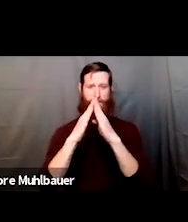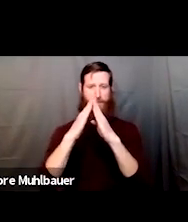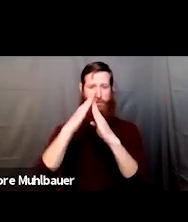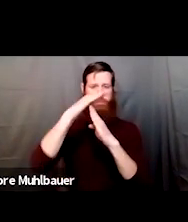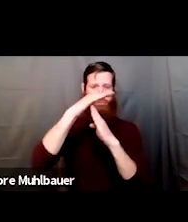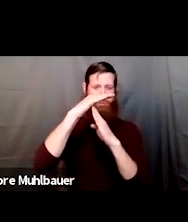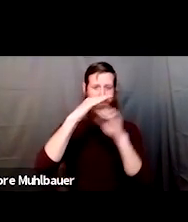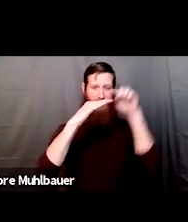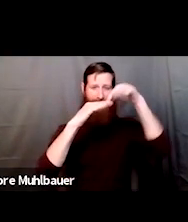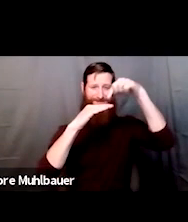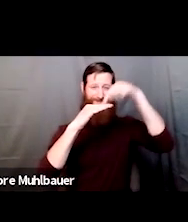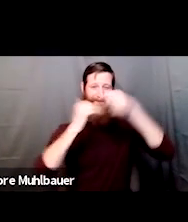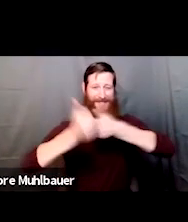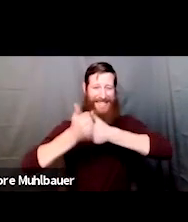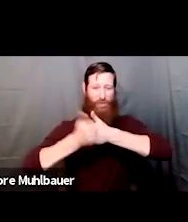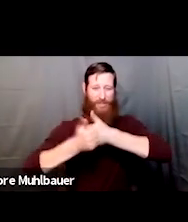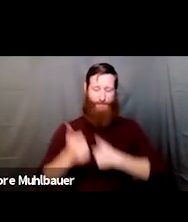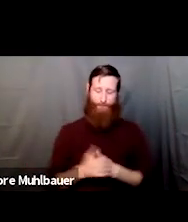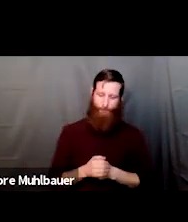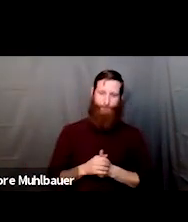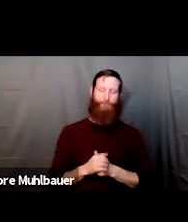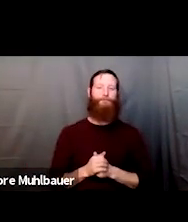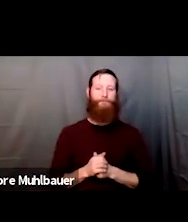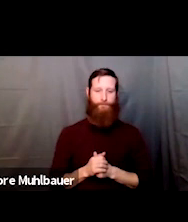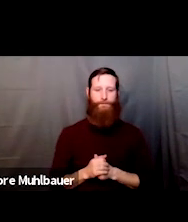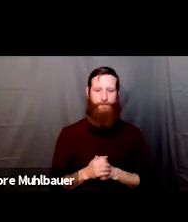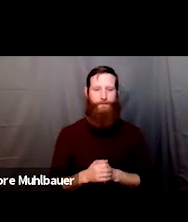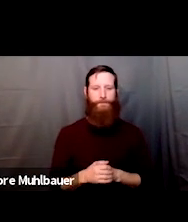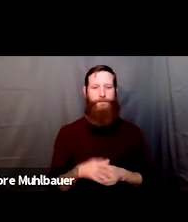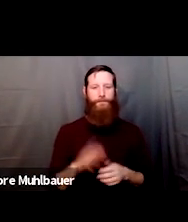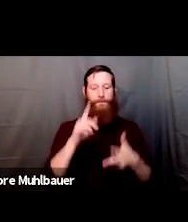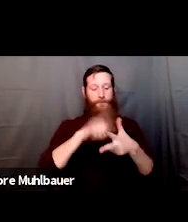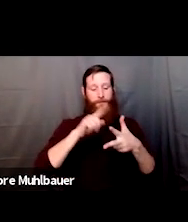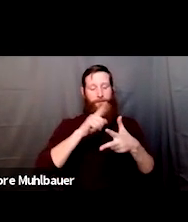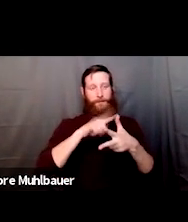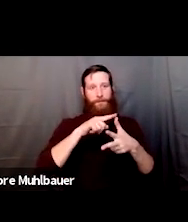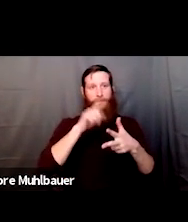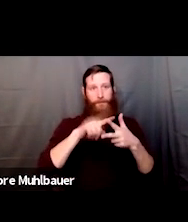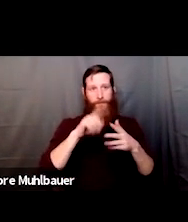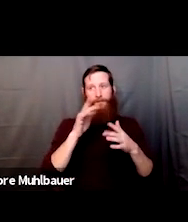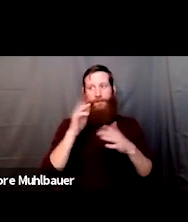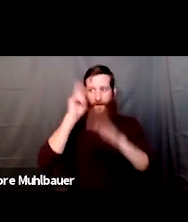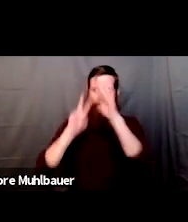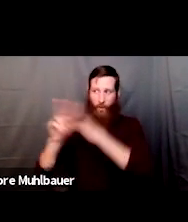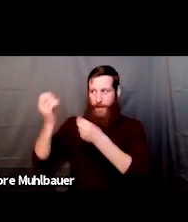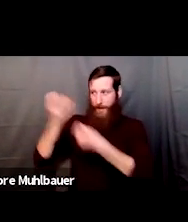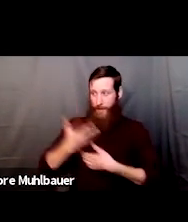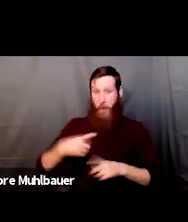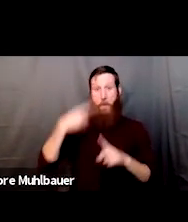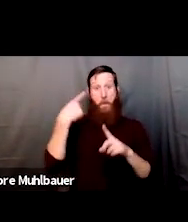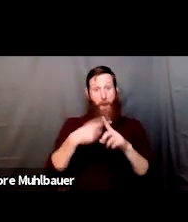Finally, in addition to using the forecast provided to us by the experts, we can also use our own brains